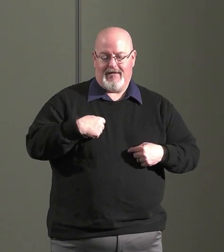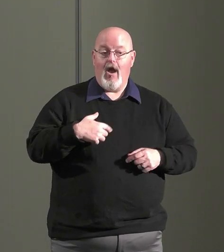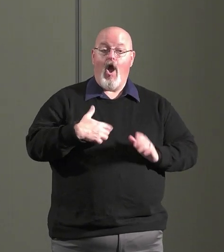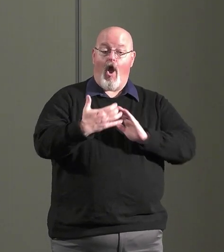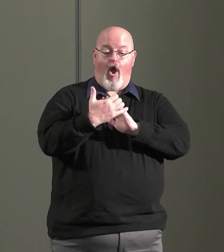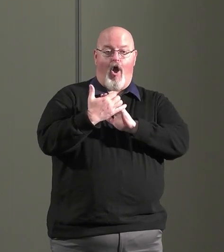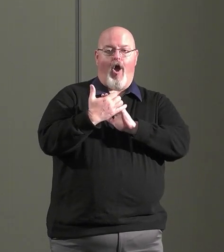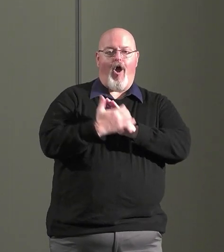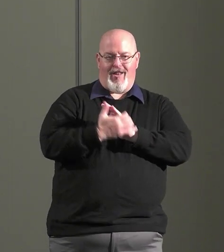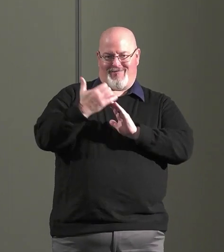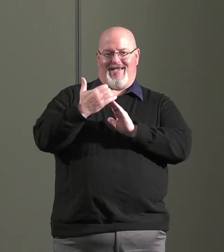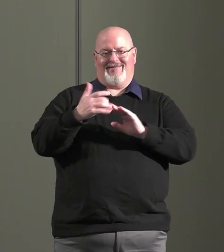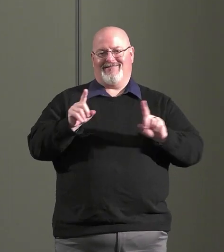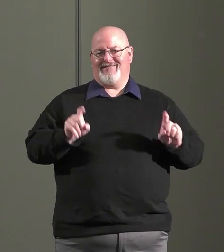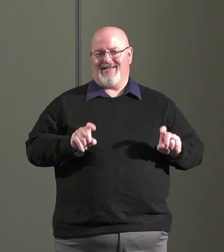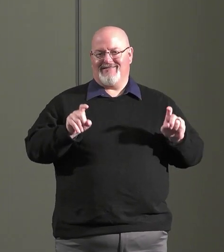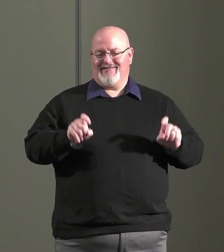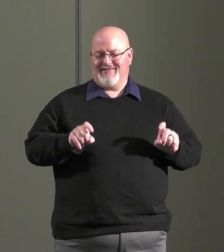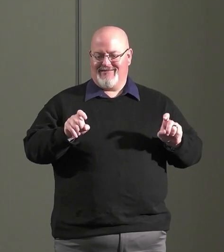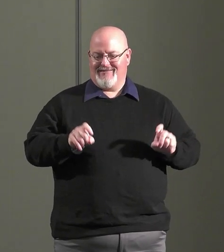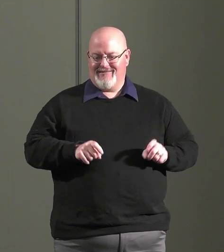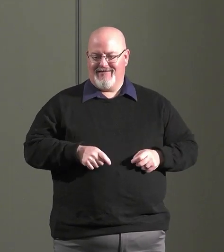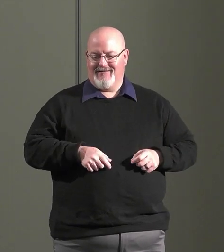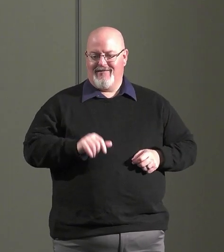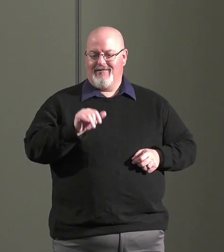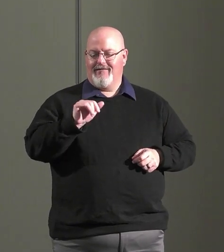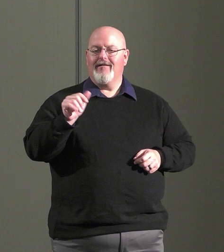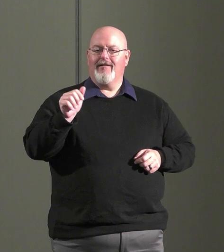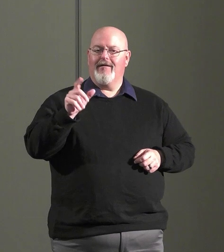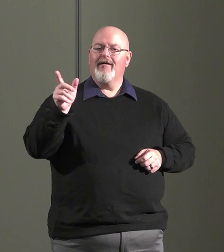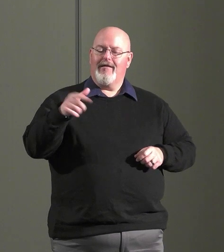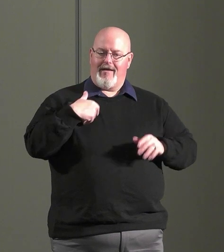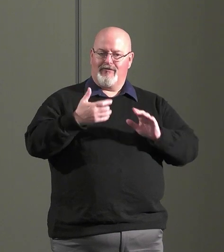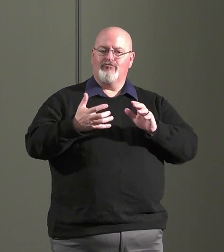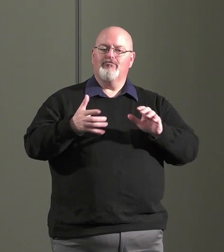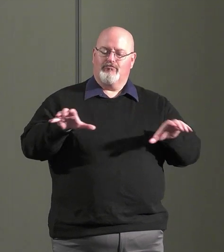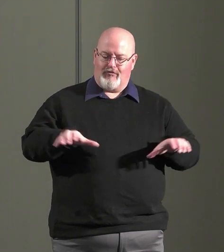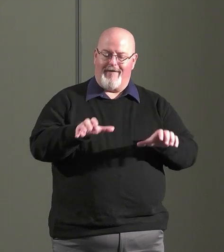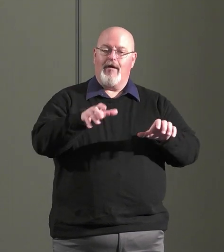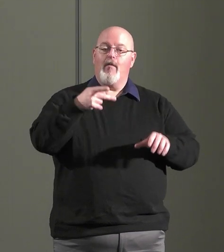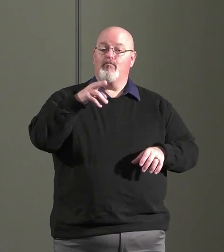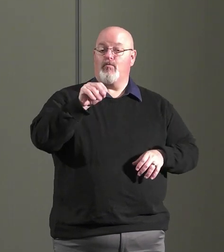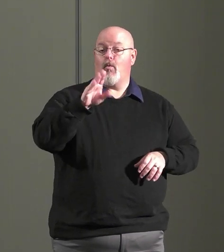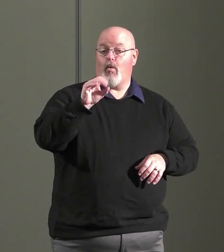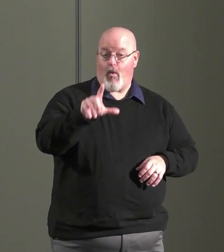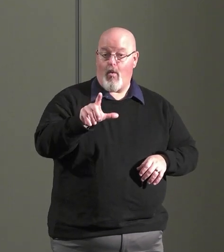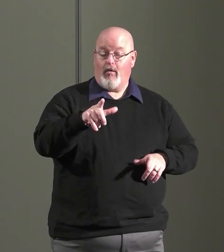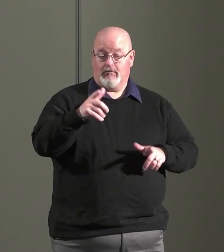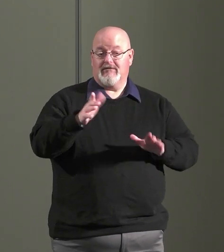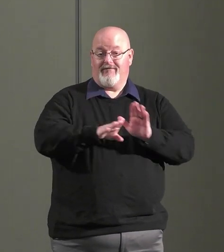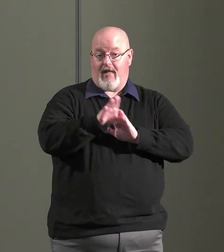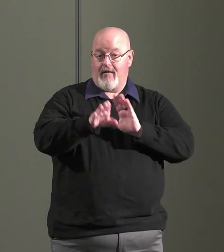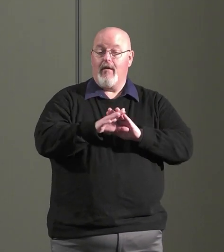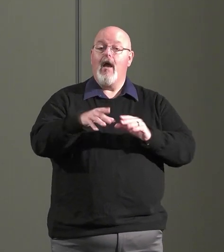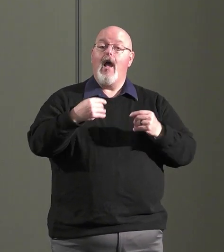testing. There is a driver protocol that is being developed, it is a way to let your screen reader